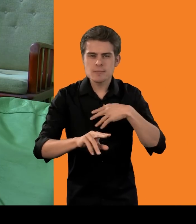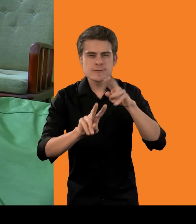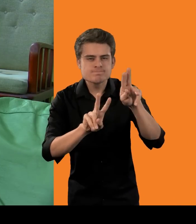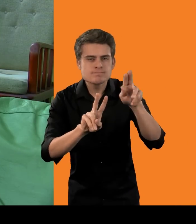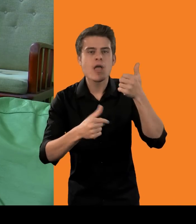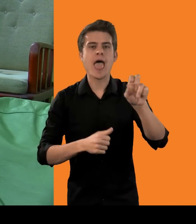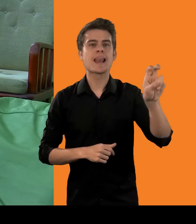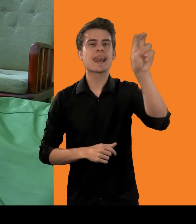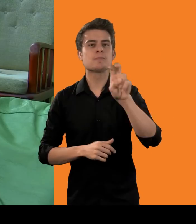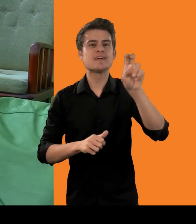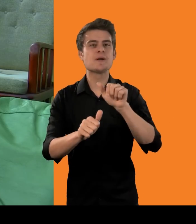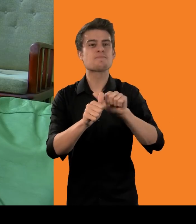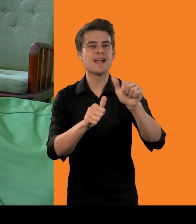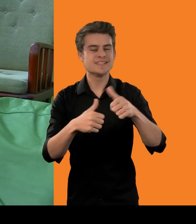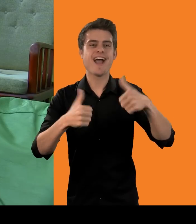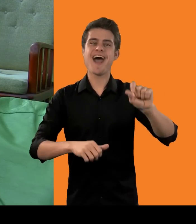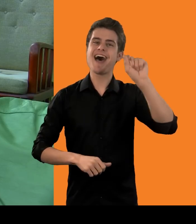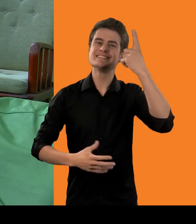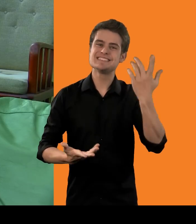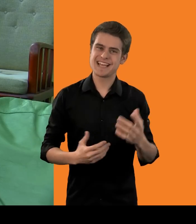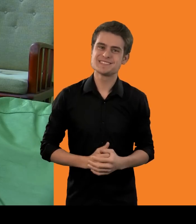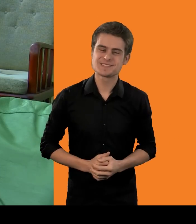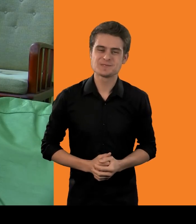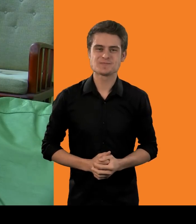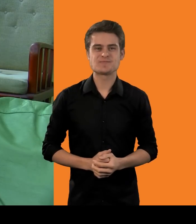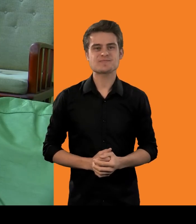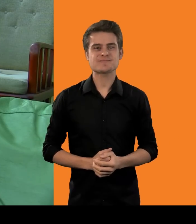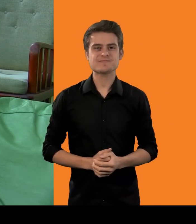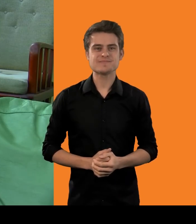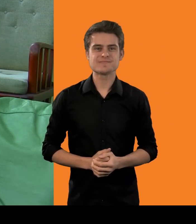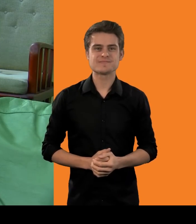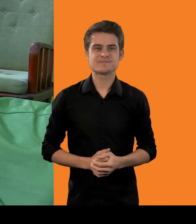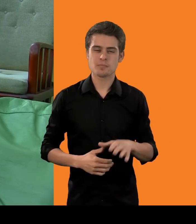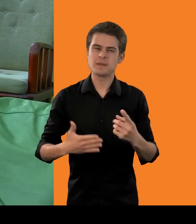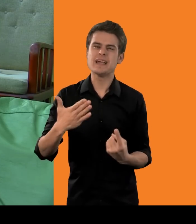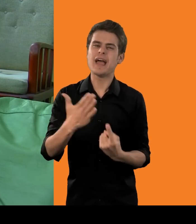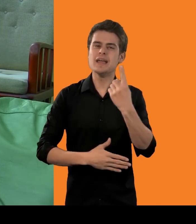I ask them to speak slowly, clearly, a bit loud but not too loud